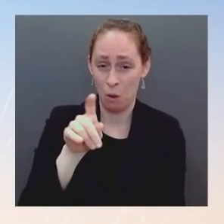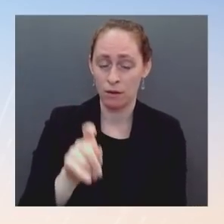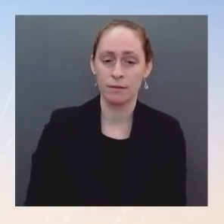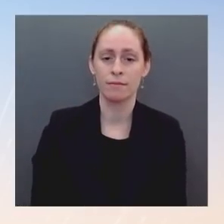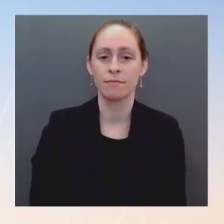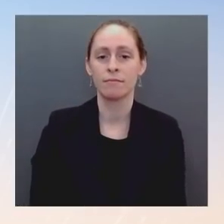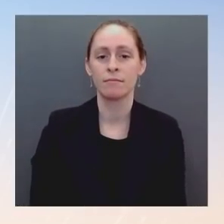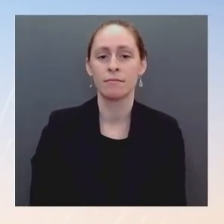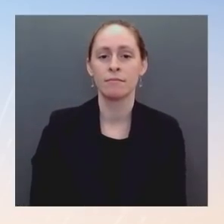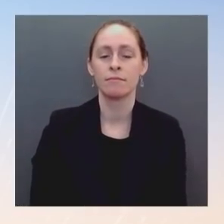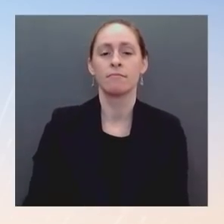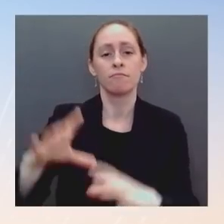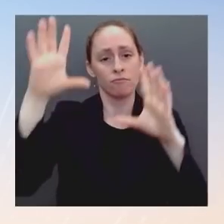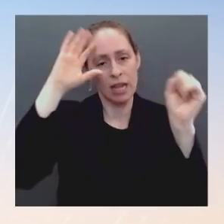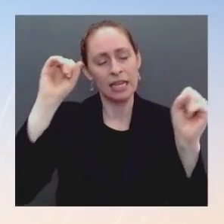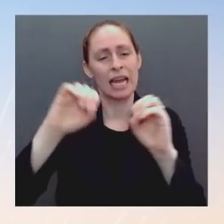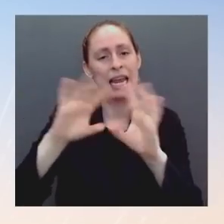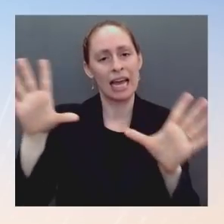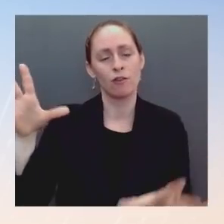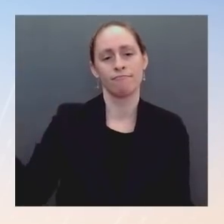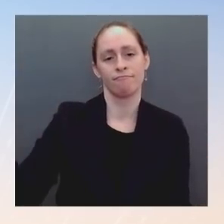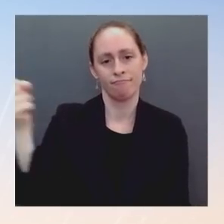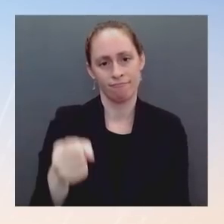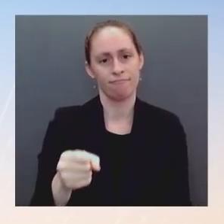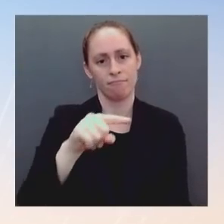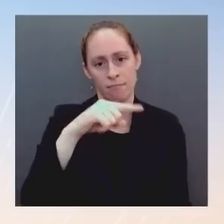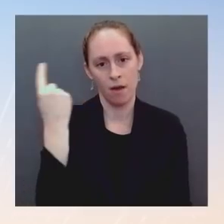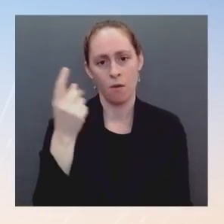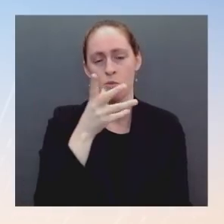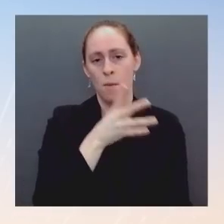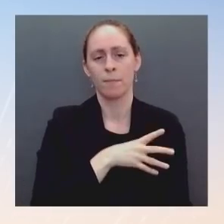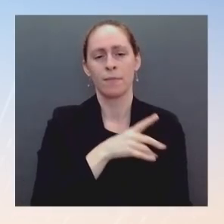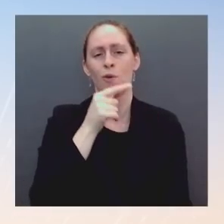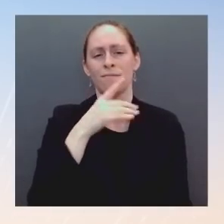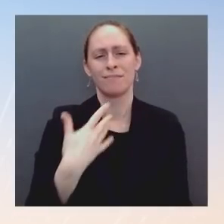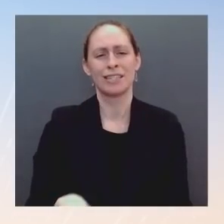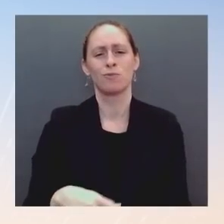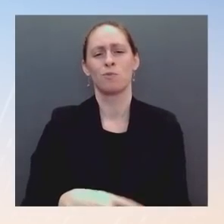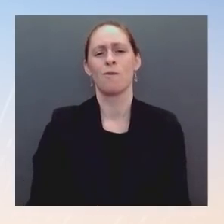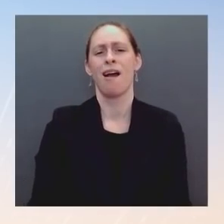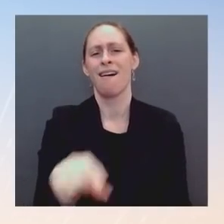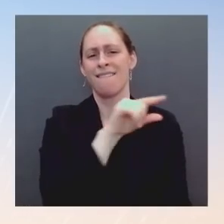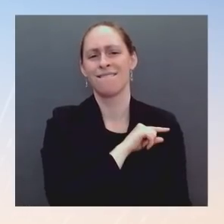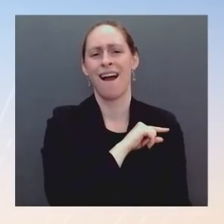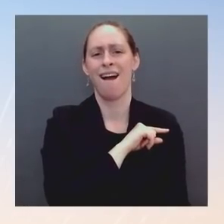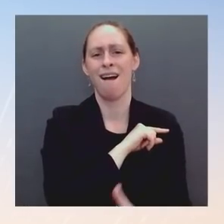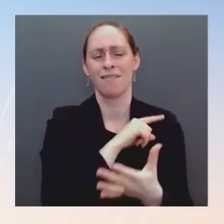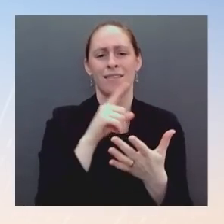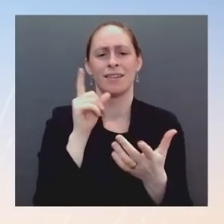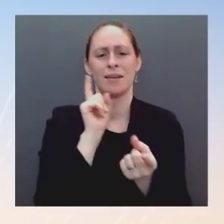who has impeccable experience to serve on the Court. He's going to do that based on her credentials,